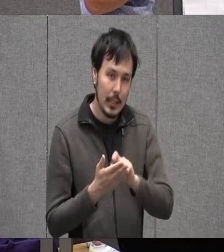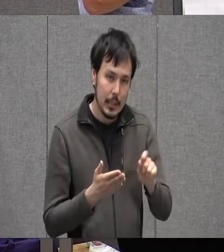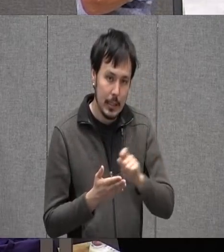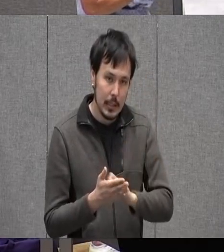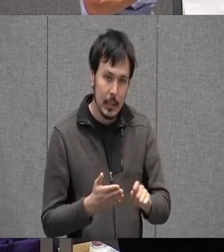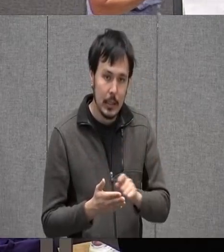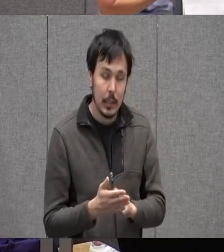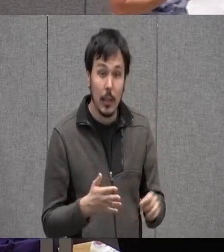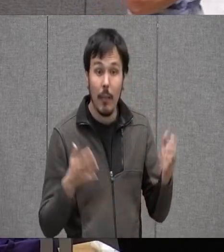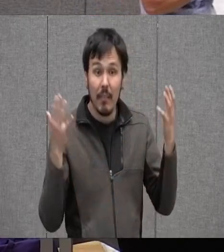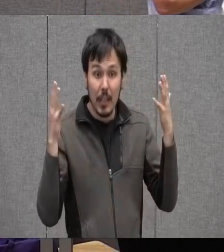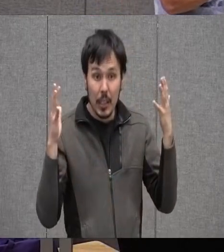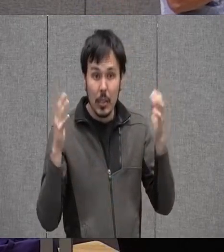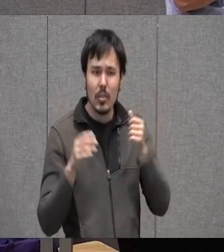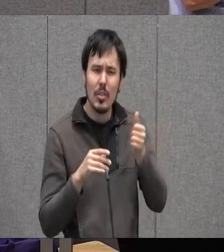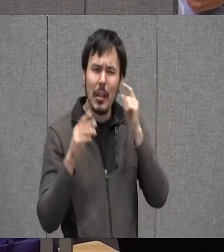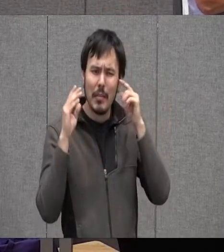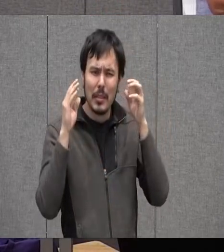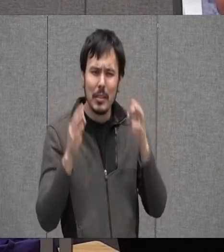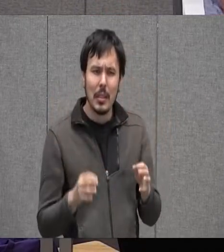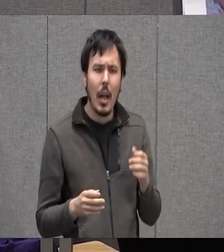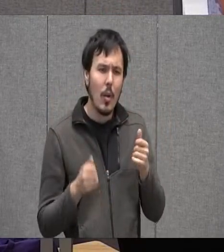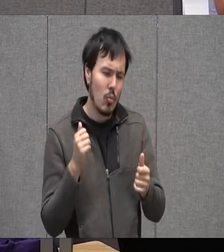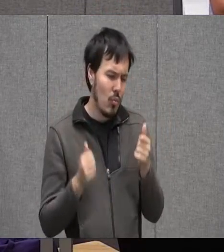And then decide which of the two numbers between